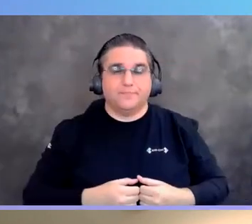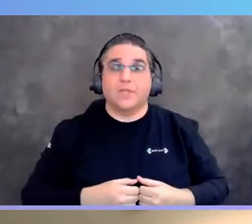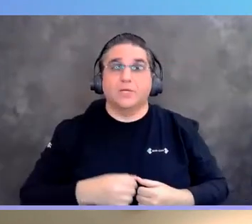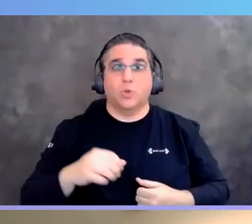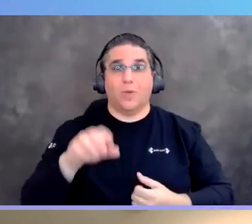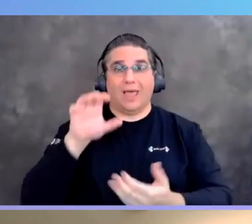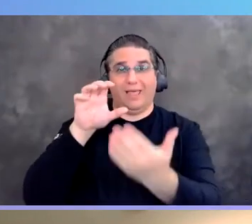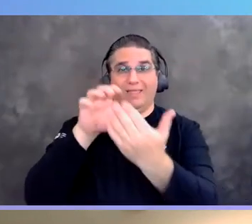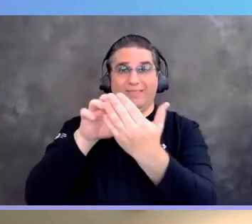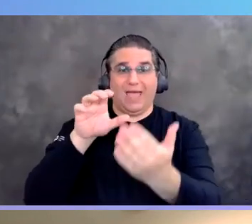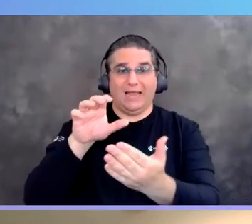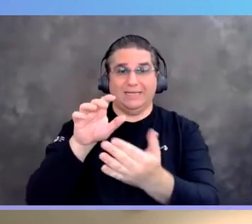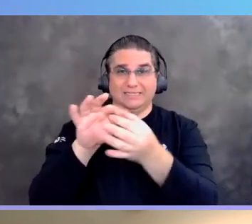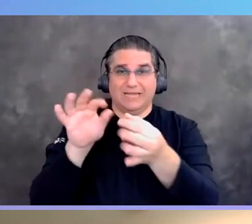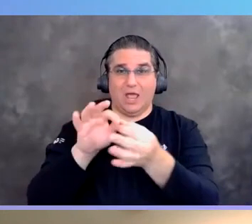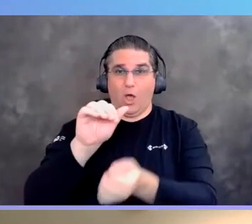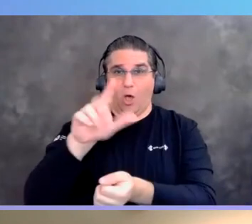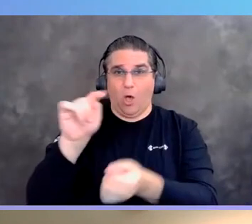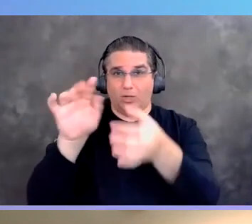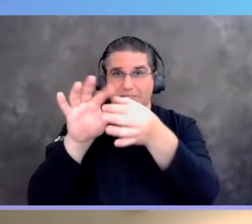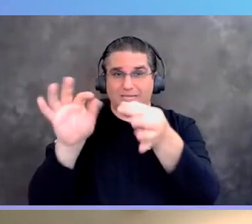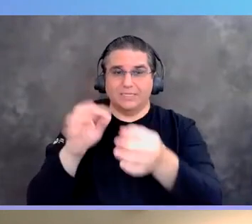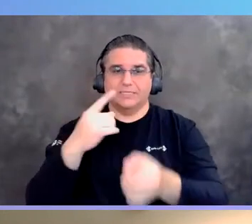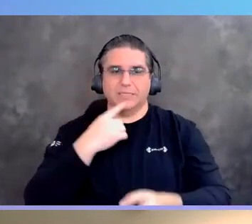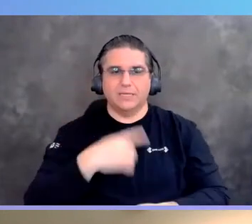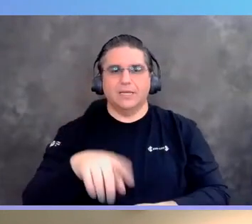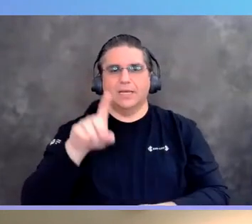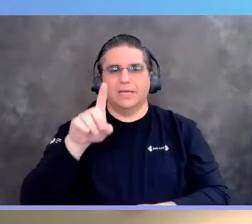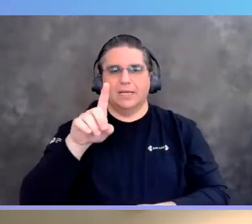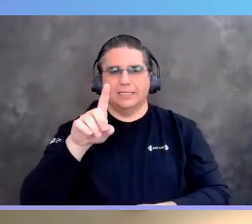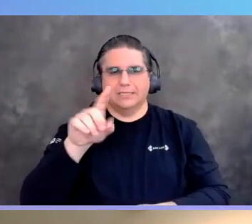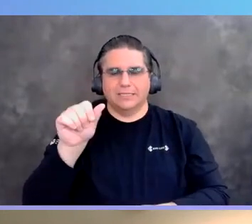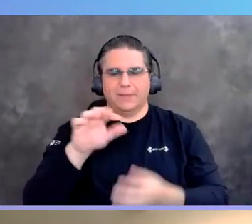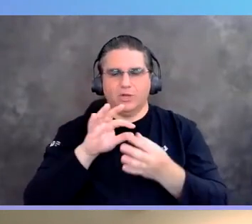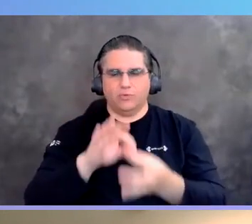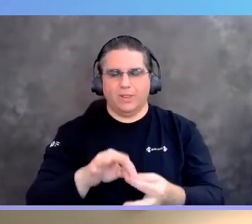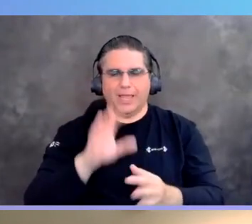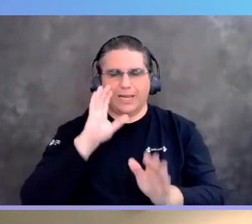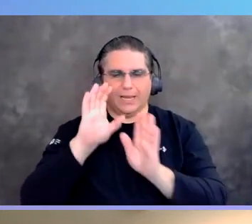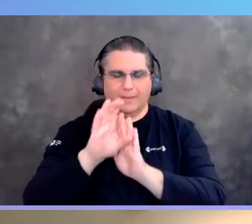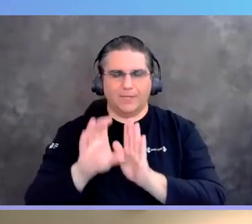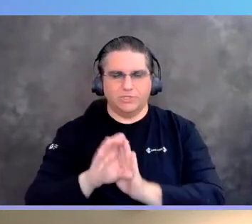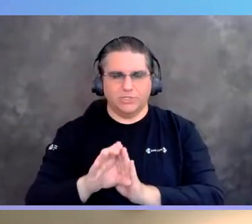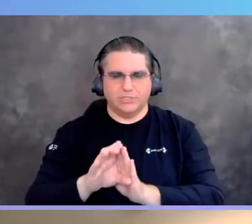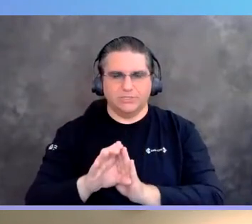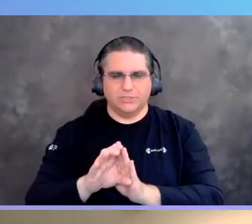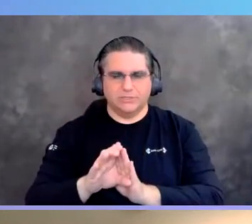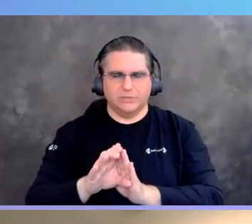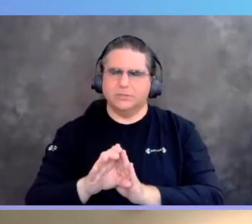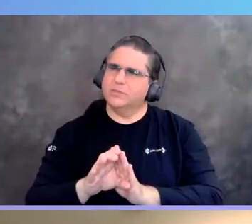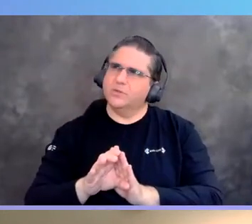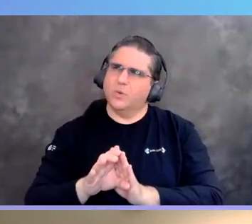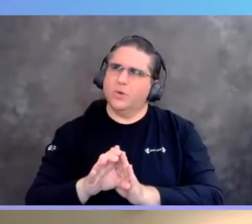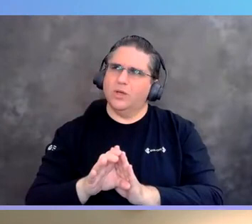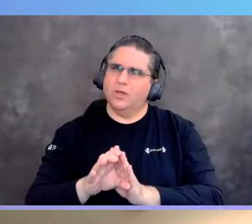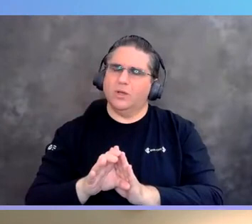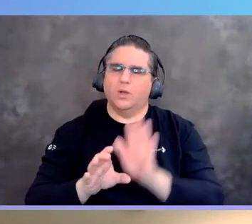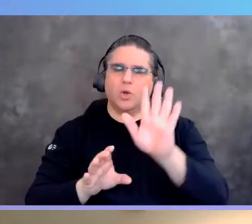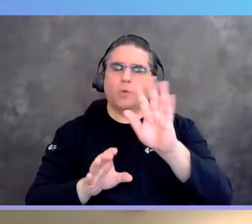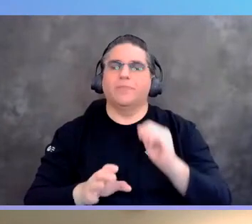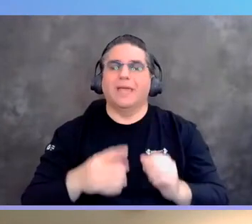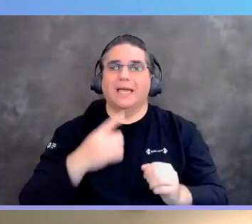related images as uh or uh or Helen Keller in a dress suit